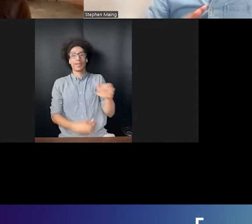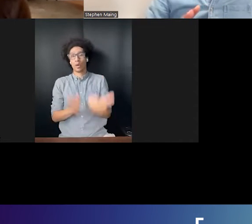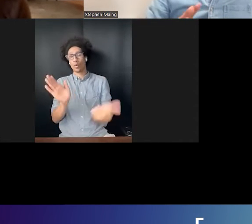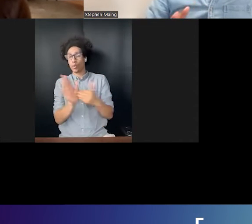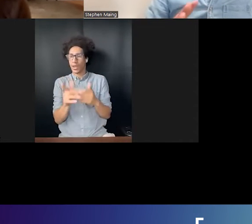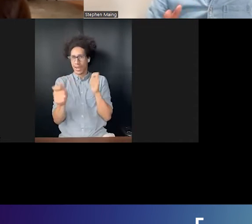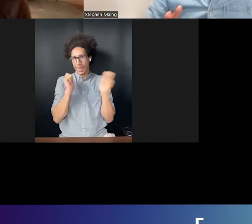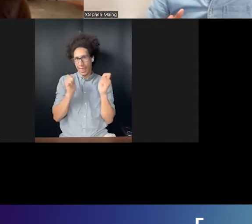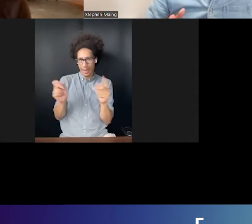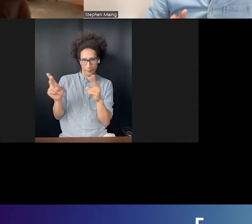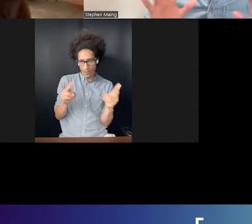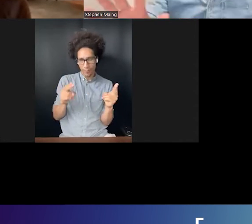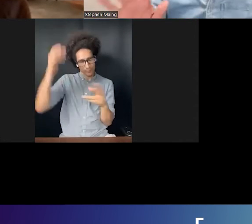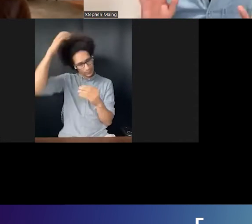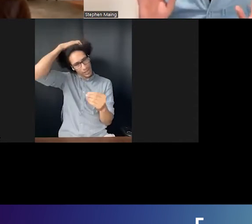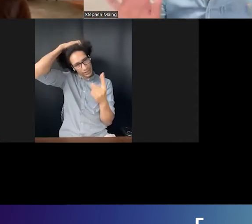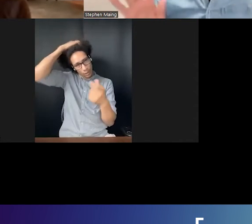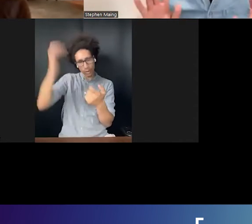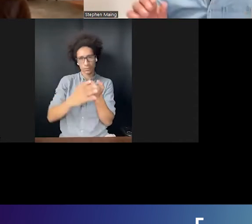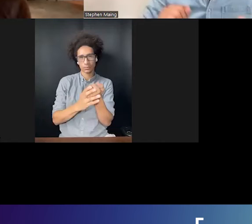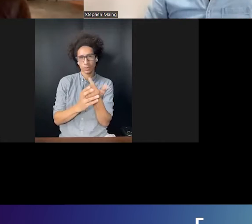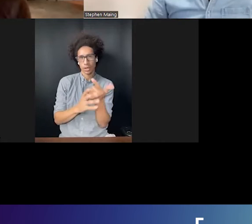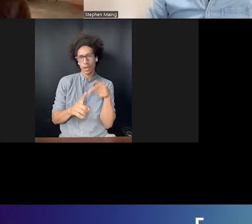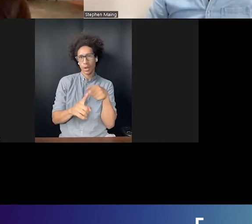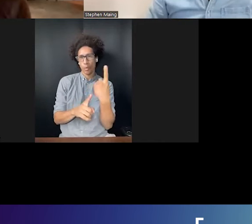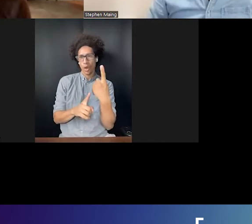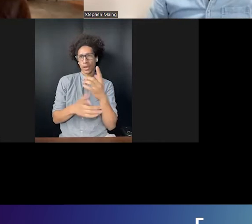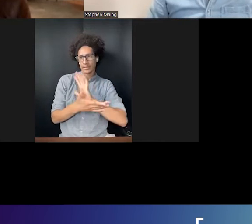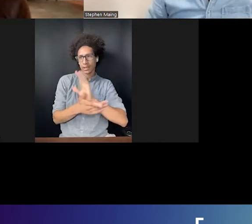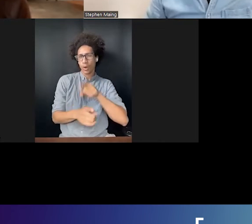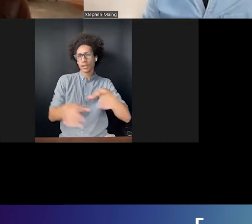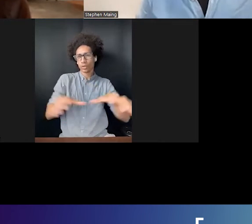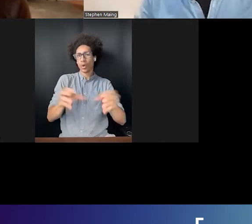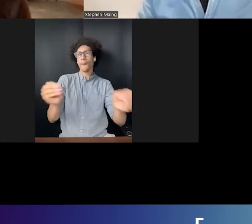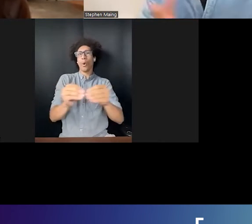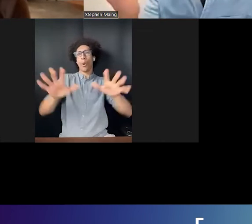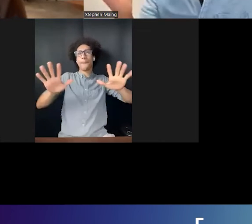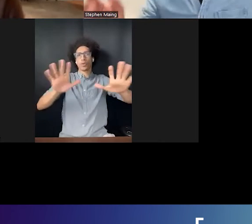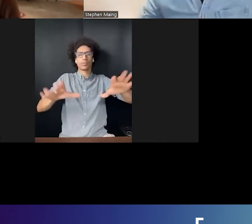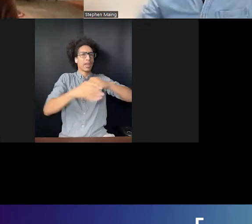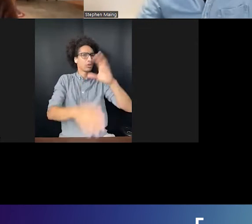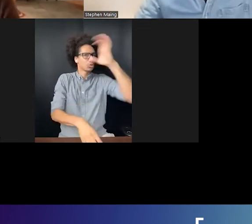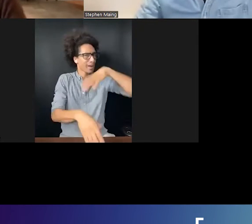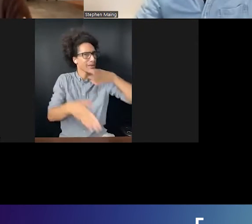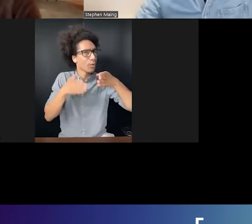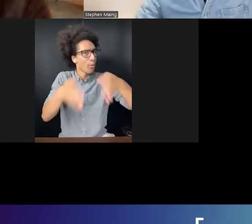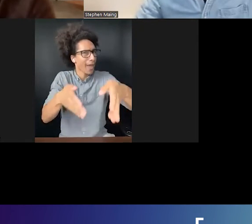one scene where he was like doing more push ups in a strange way. But I thought that that was kind of charming.